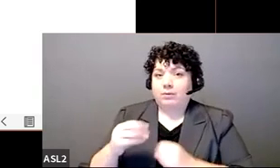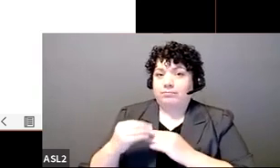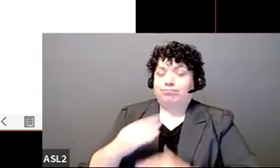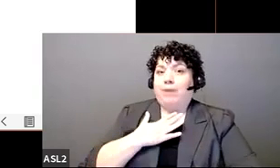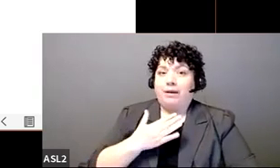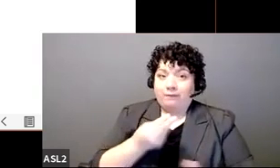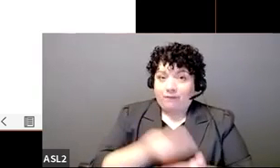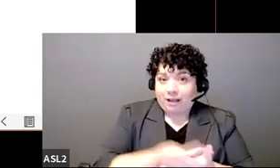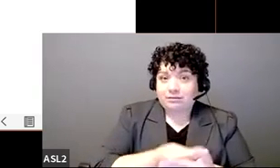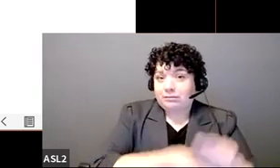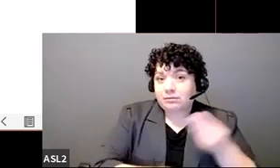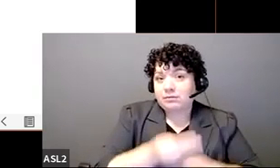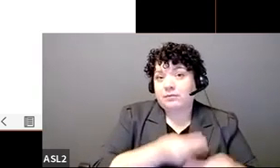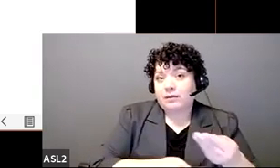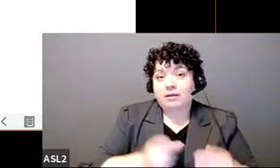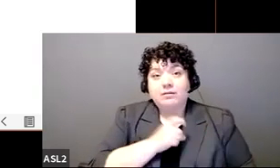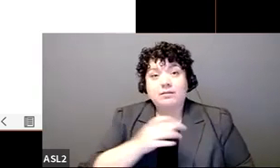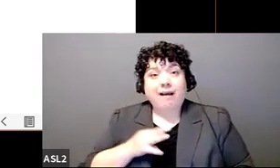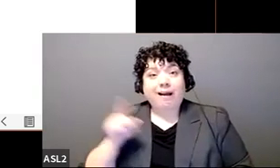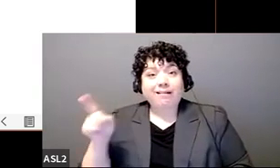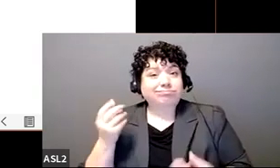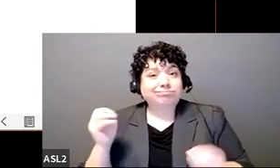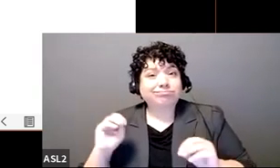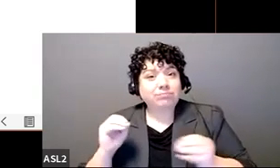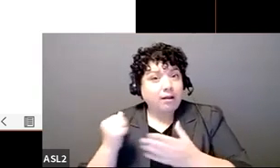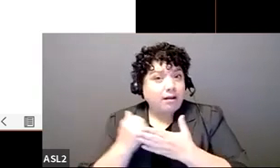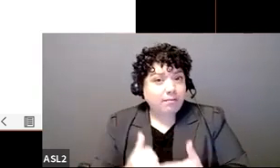again there was a lack of stealth staff help in navigating programs